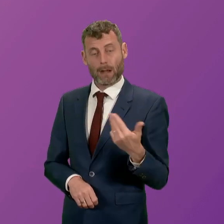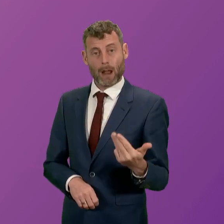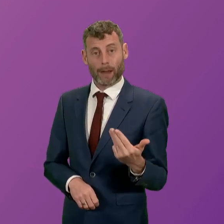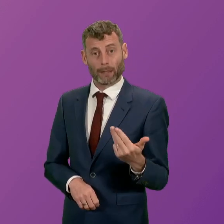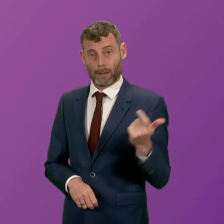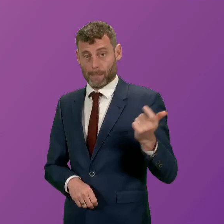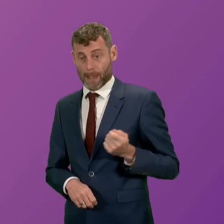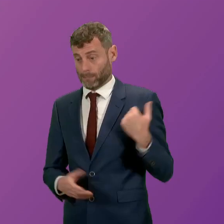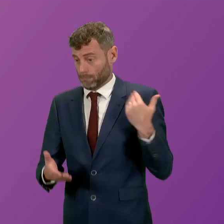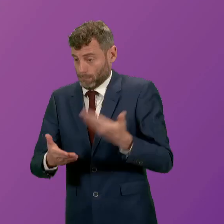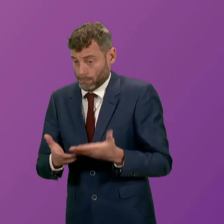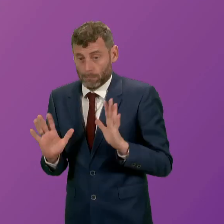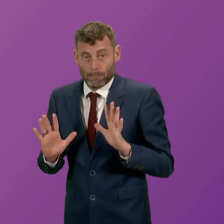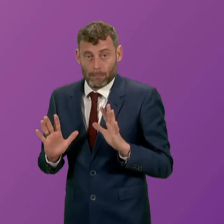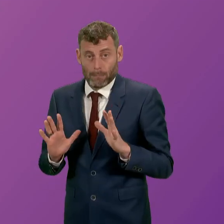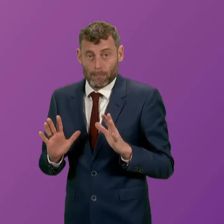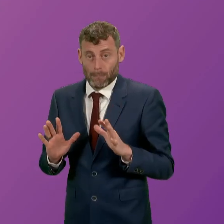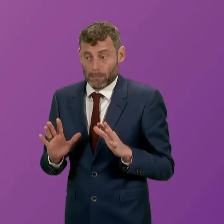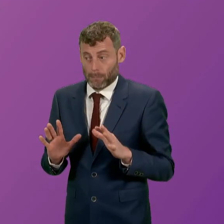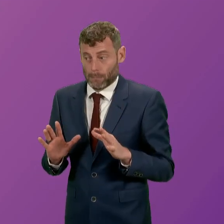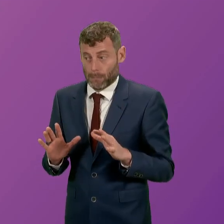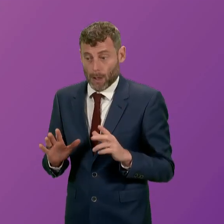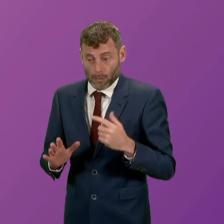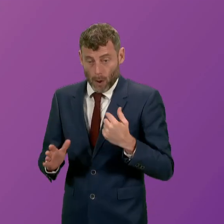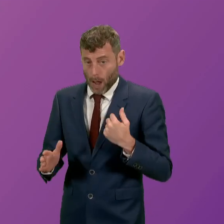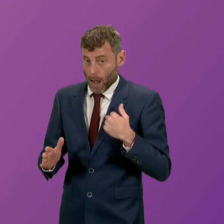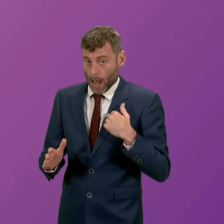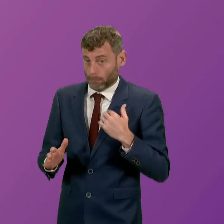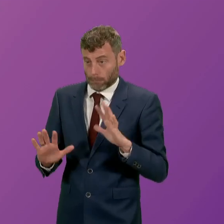From my recollection, I do not think that any different pay has been put into my bank account.